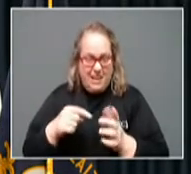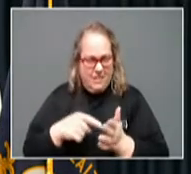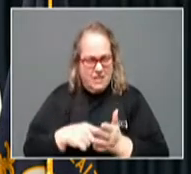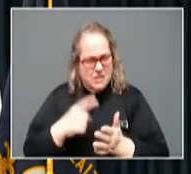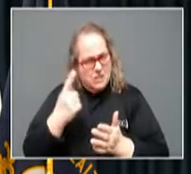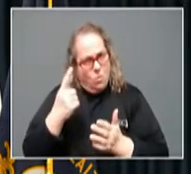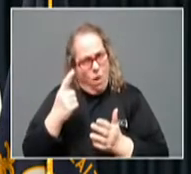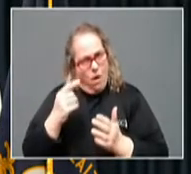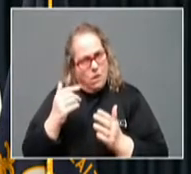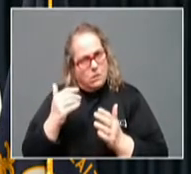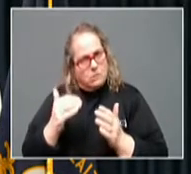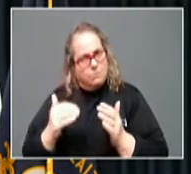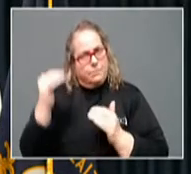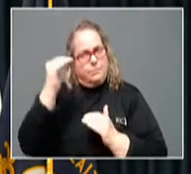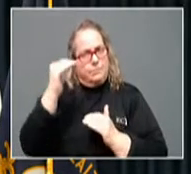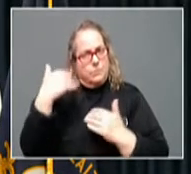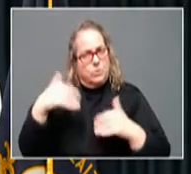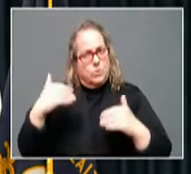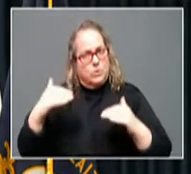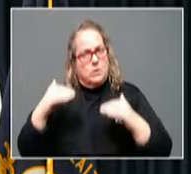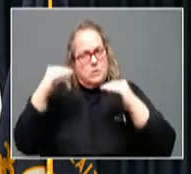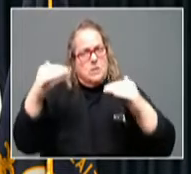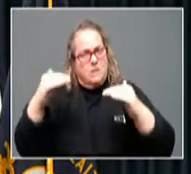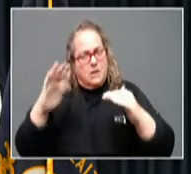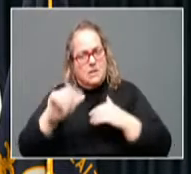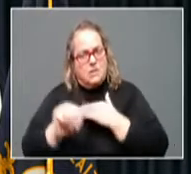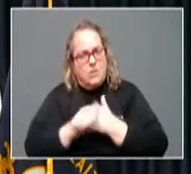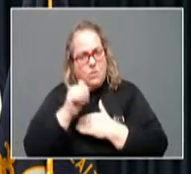and beyond that. And, and in the end, people will say, what does it do to the